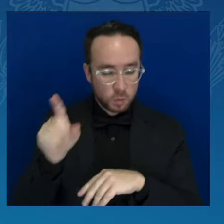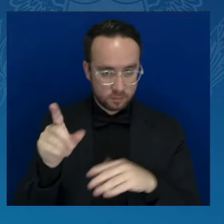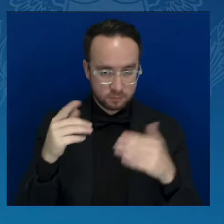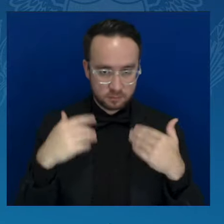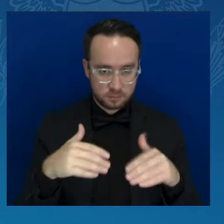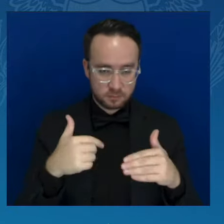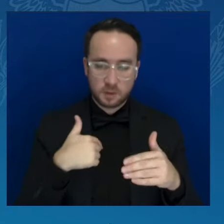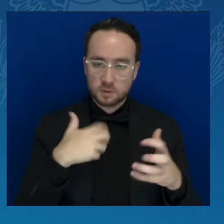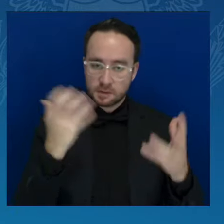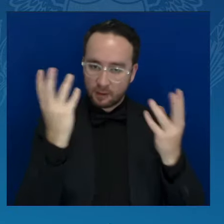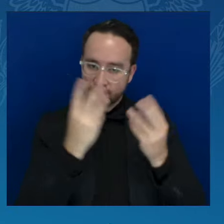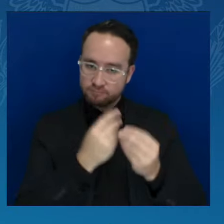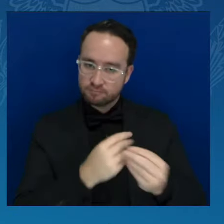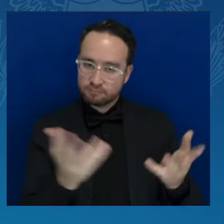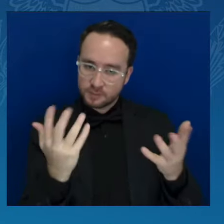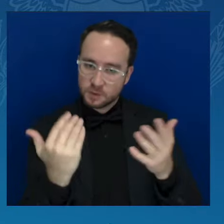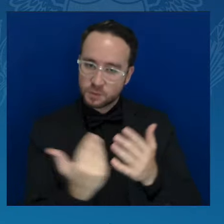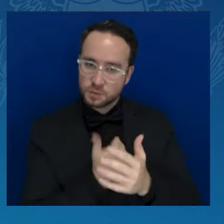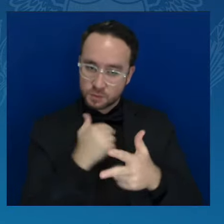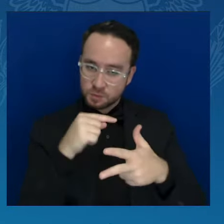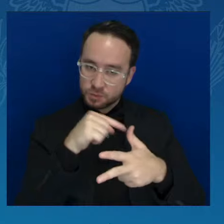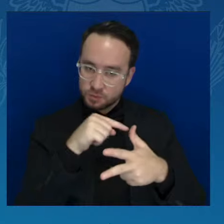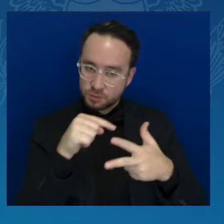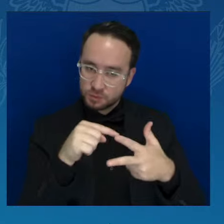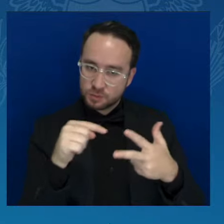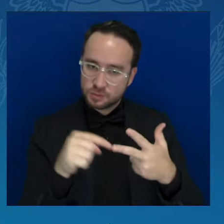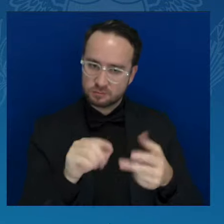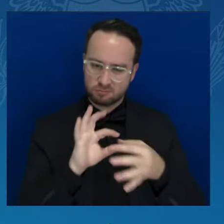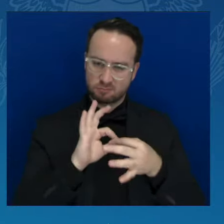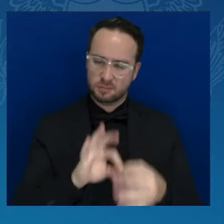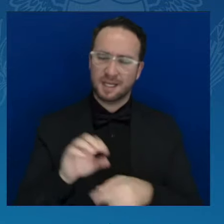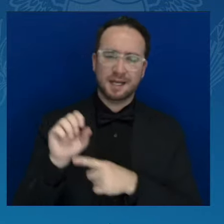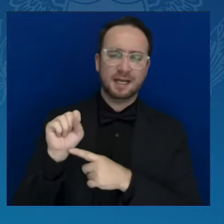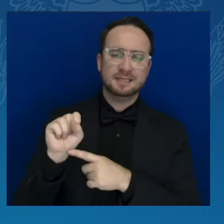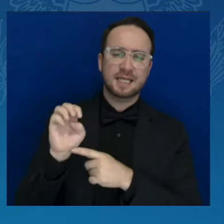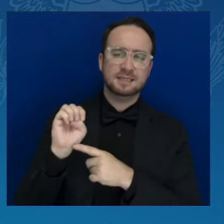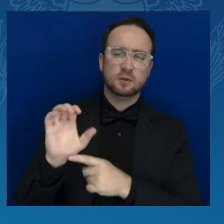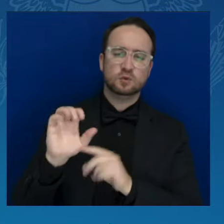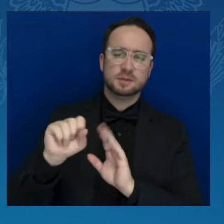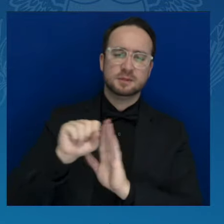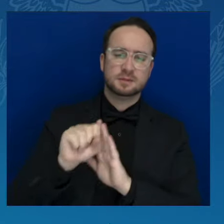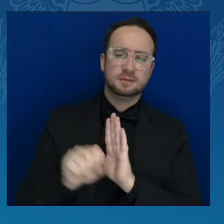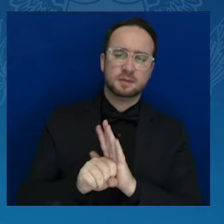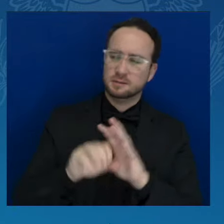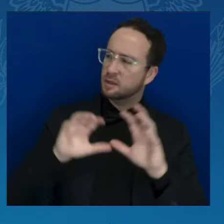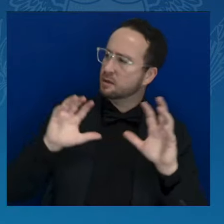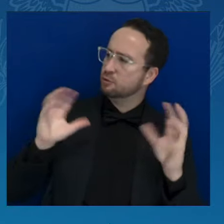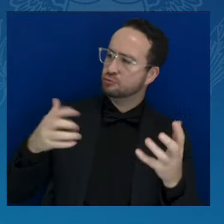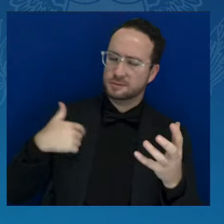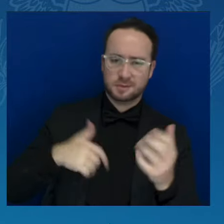And the Vice President has touched on a number of these, but let me just foot stomp a few of the points that she made. First with our colleagues at NASA,